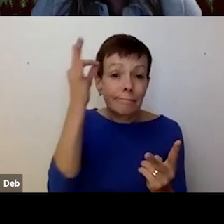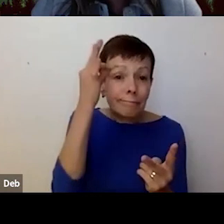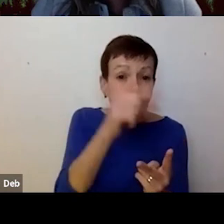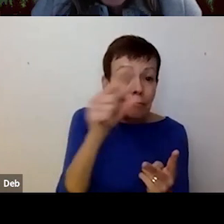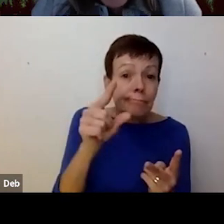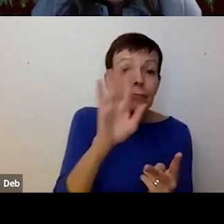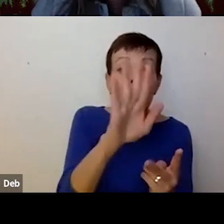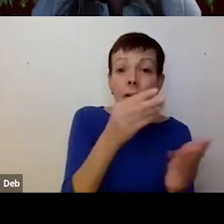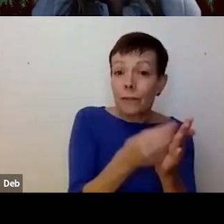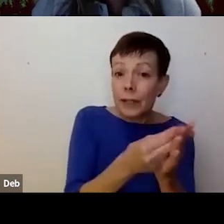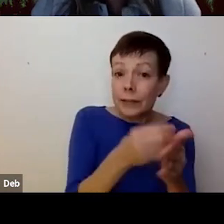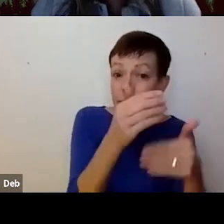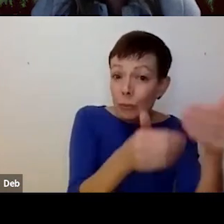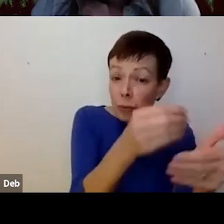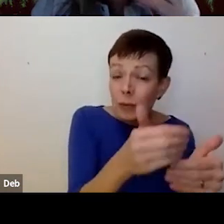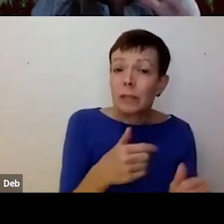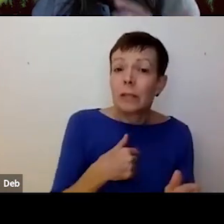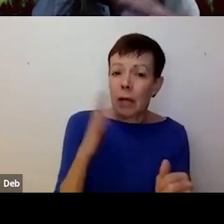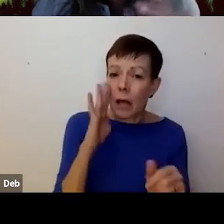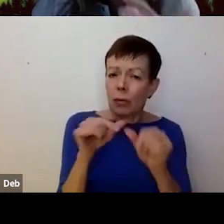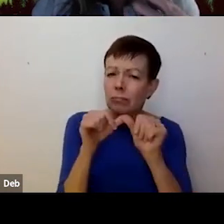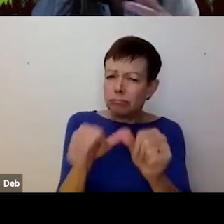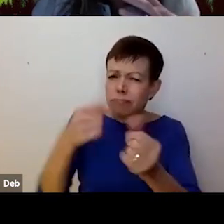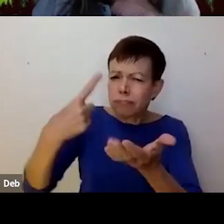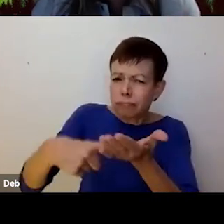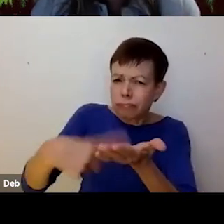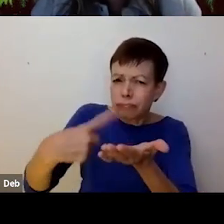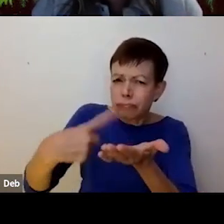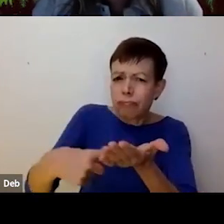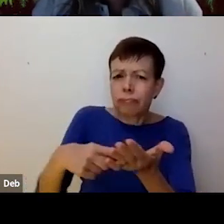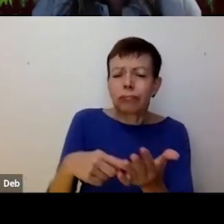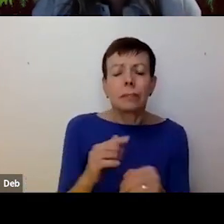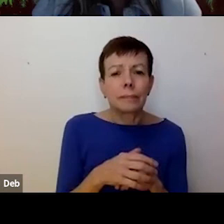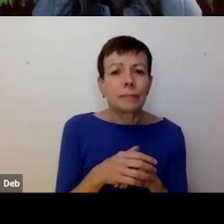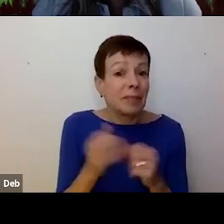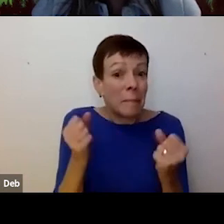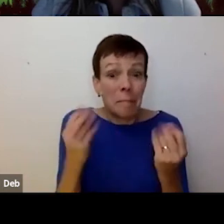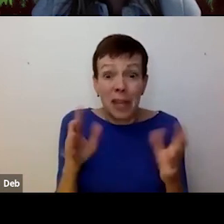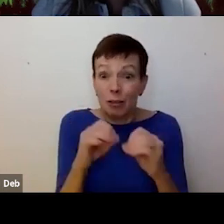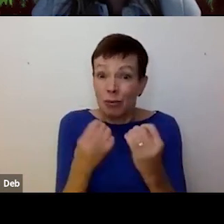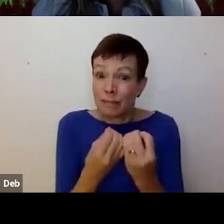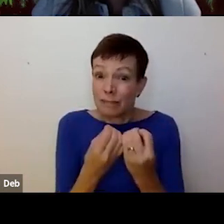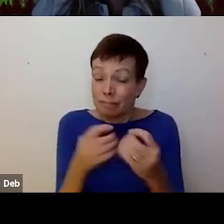there are many across the country that are undertaking this kind of work in a variety of ways. And I think we need to